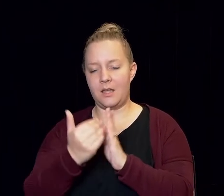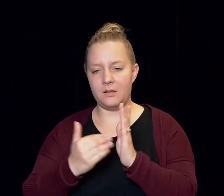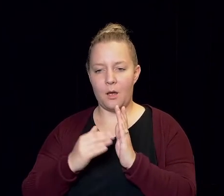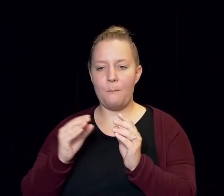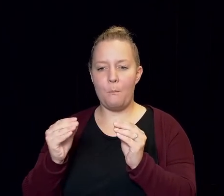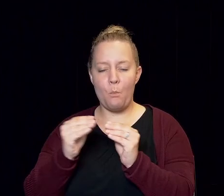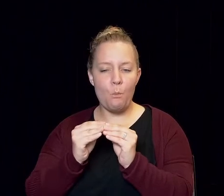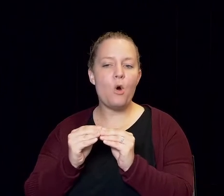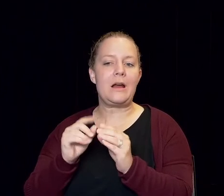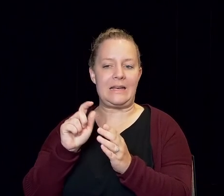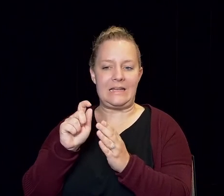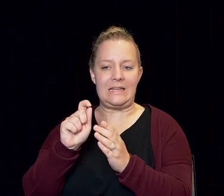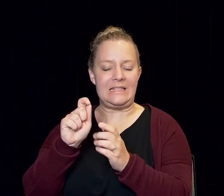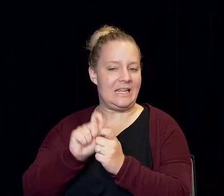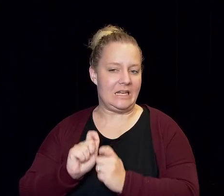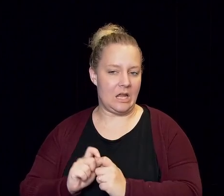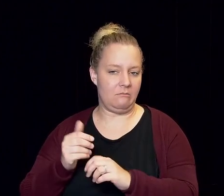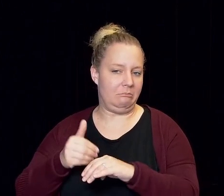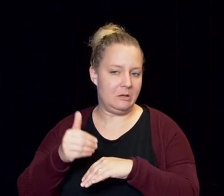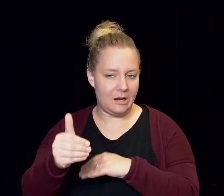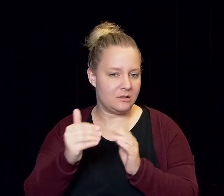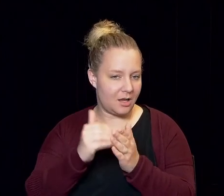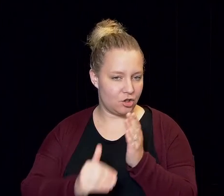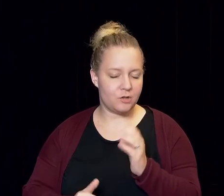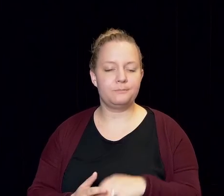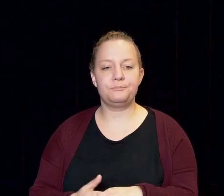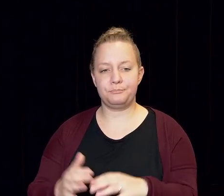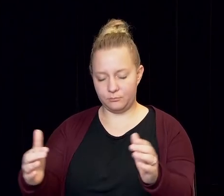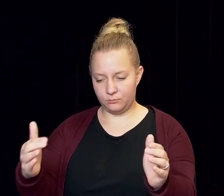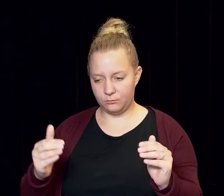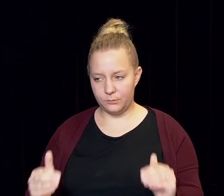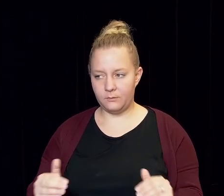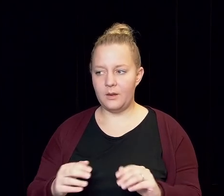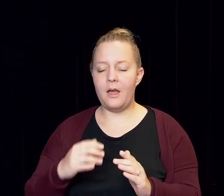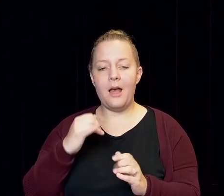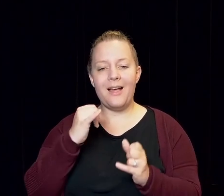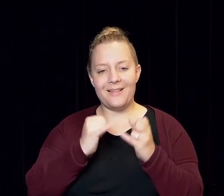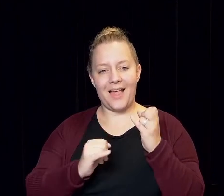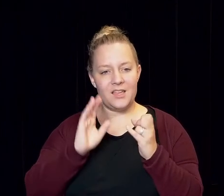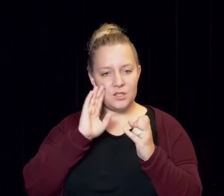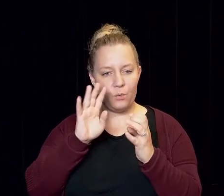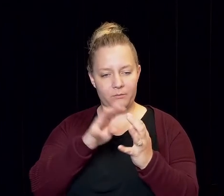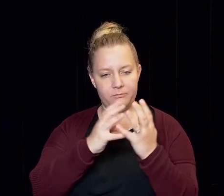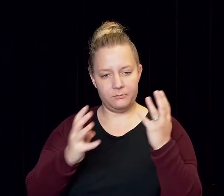on the next section. Okay and then lastly, we are going to fill in the table to create a